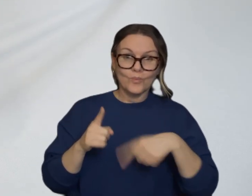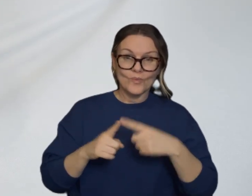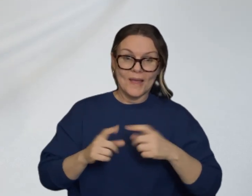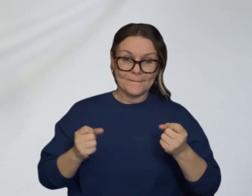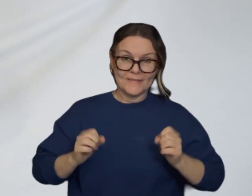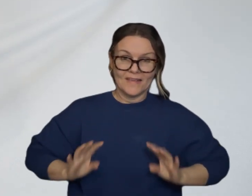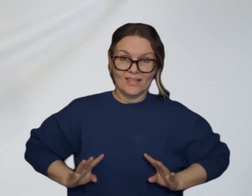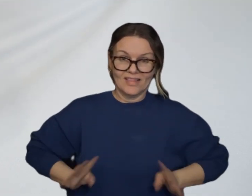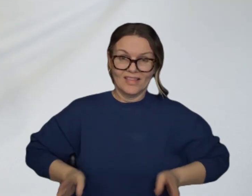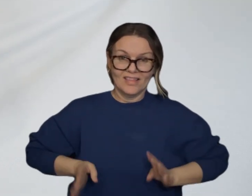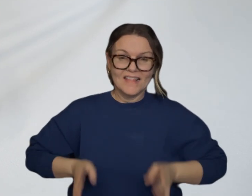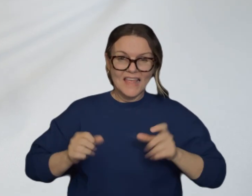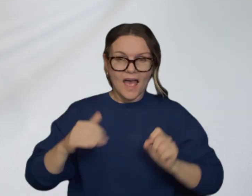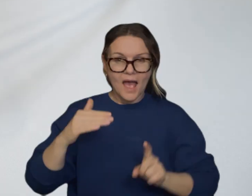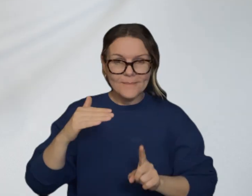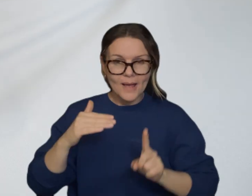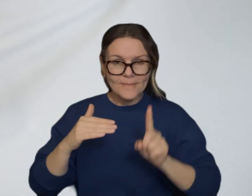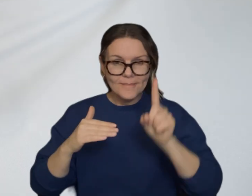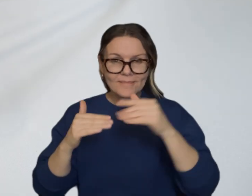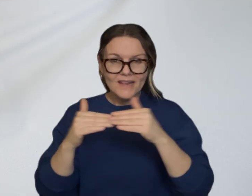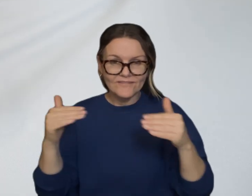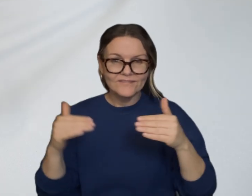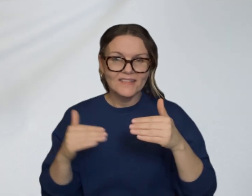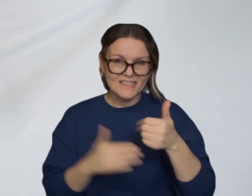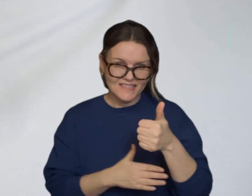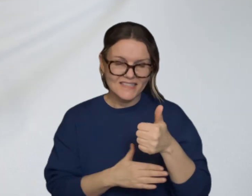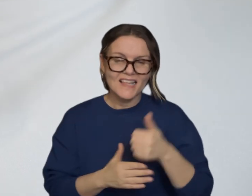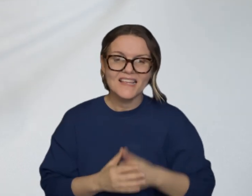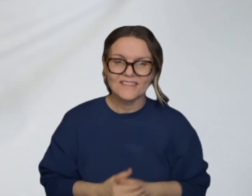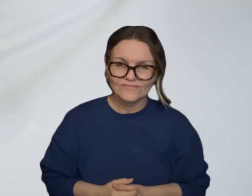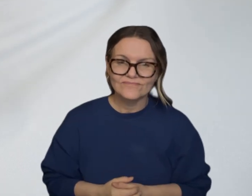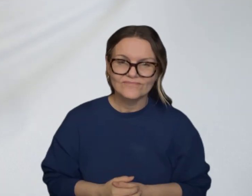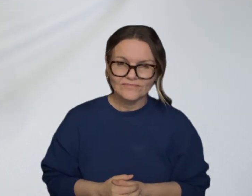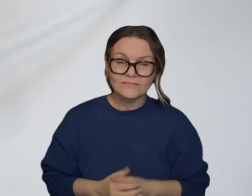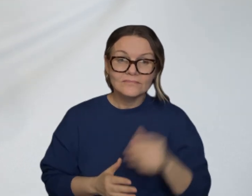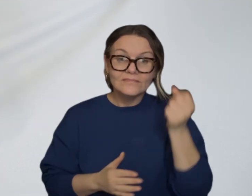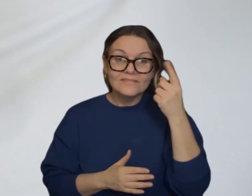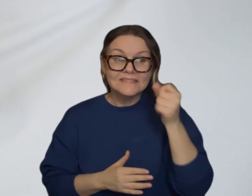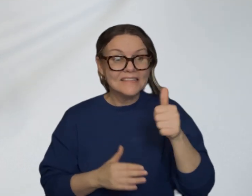ability but just because it has 10 levels doesn't mean you have to go doesn't mean you have to go